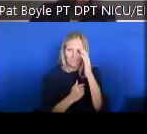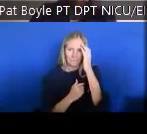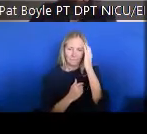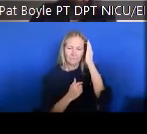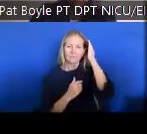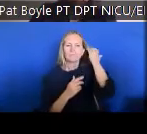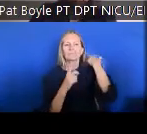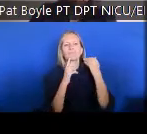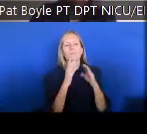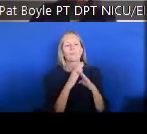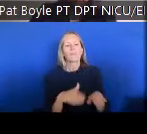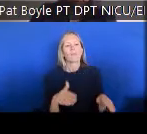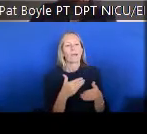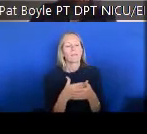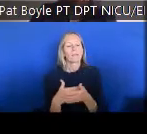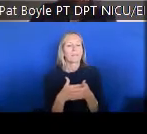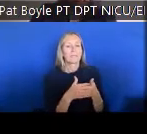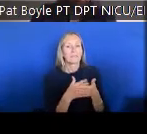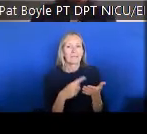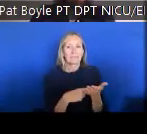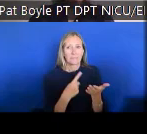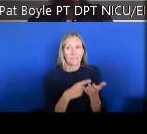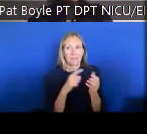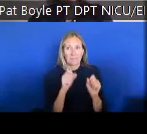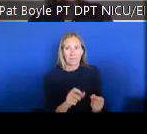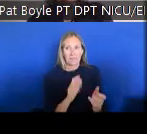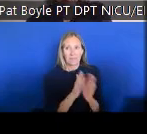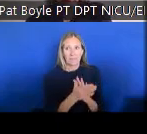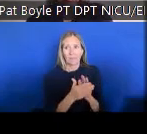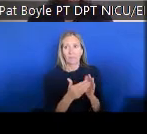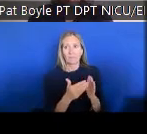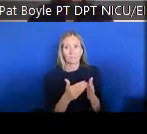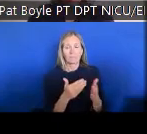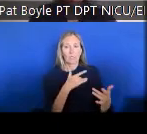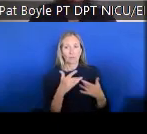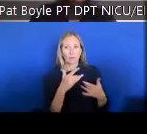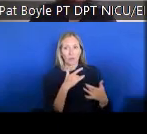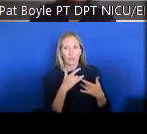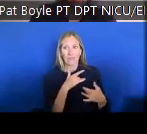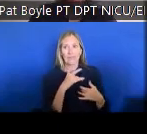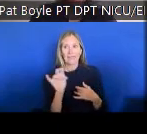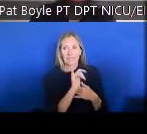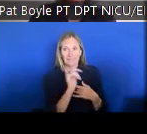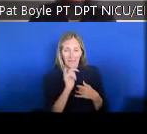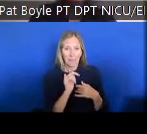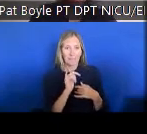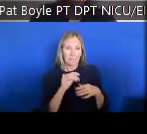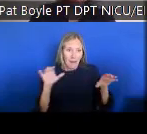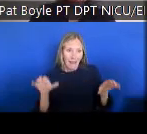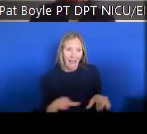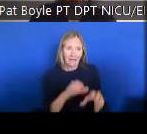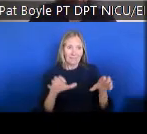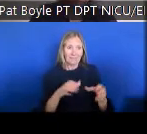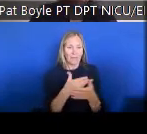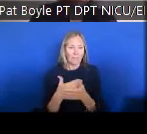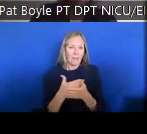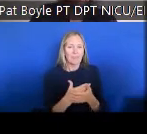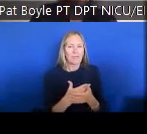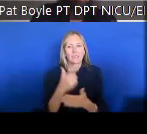baby sometimes can be concerning, as can the active baby, and it's up to the parents to figure out how to engage and